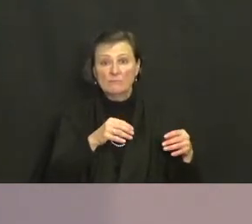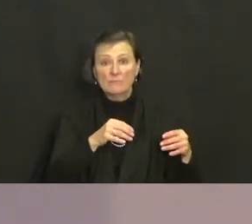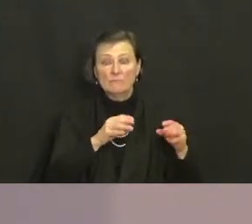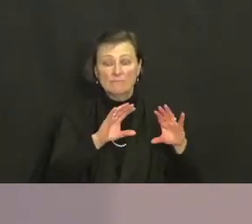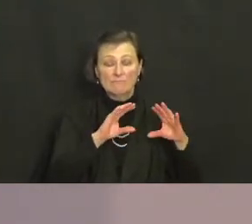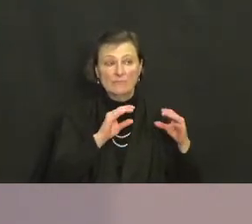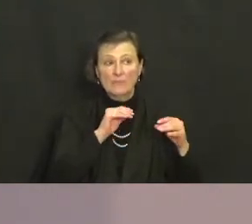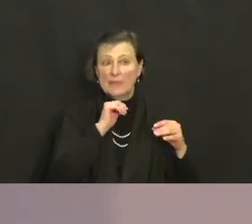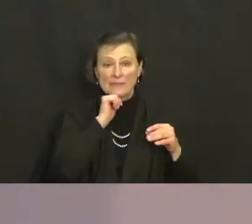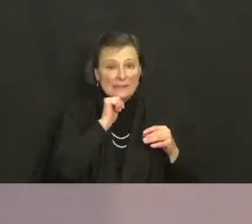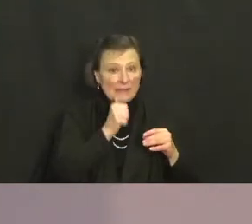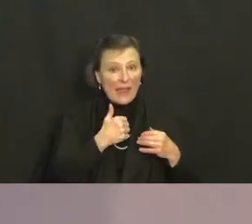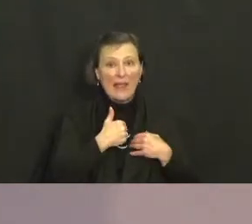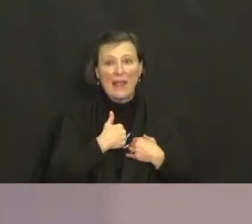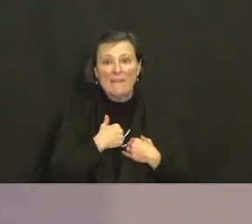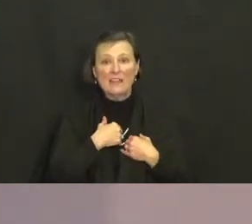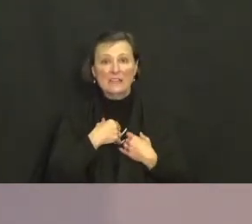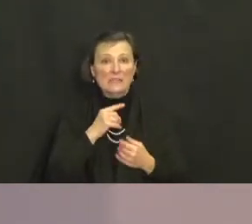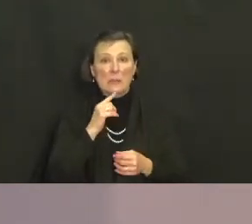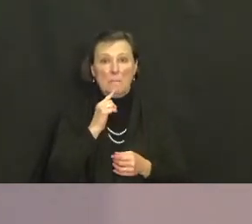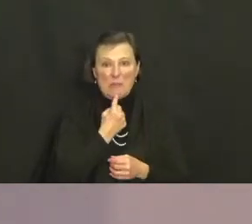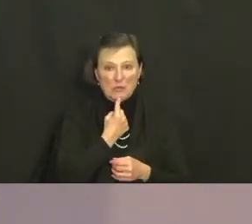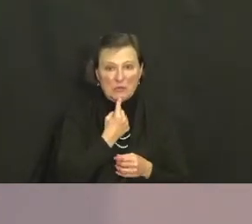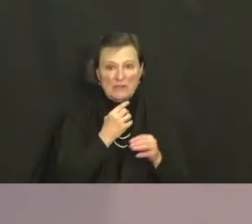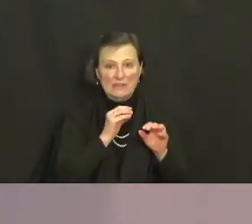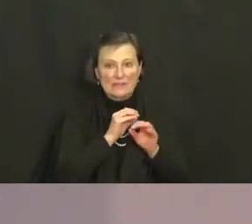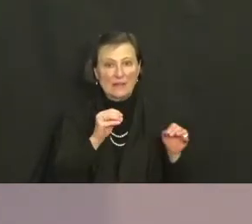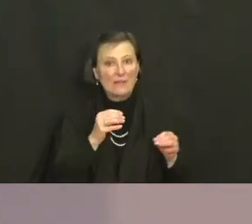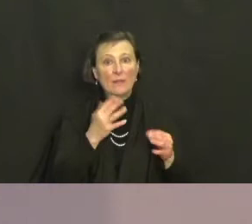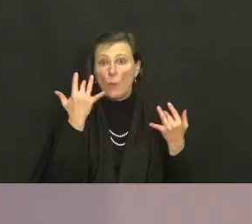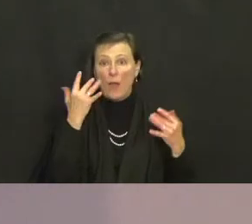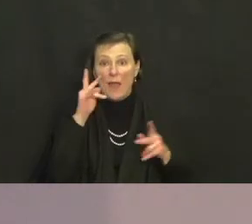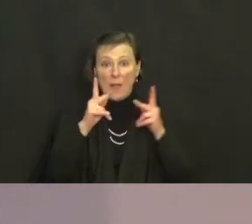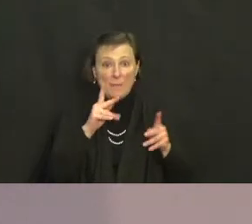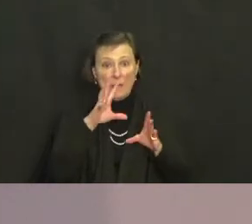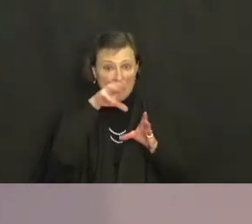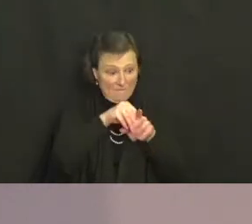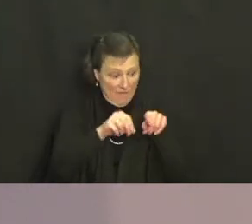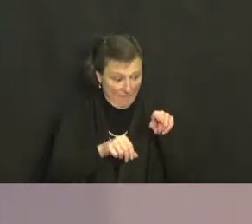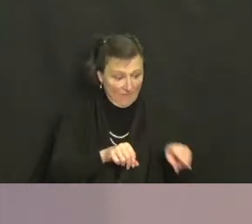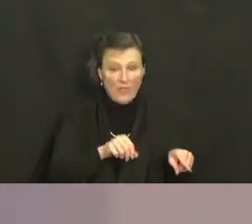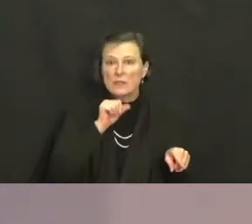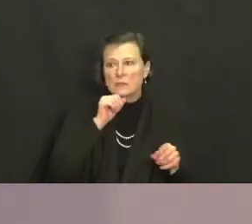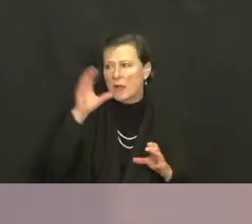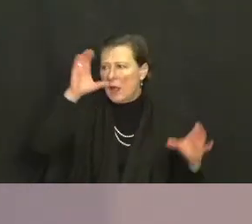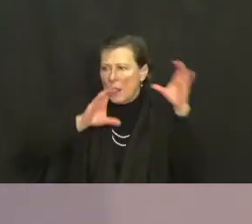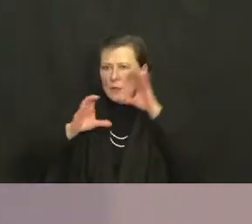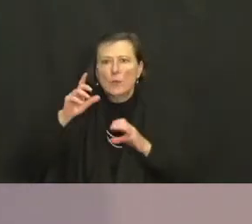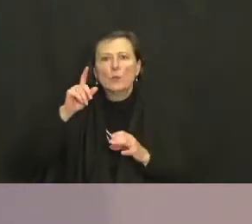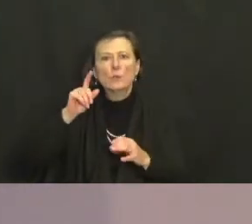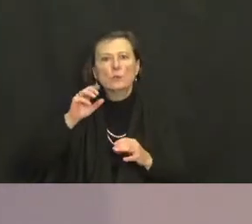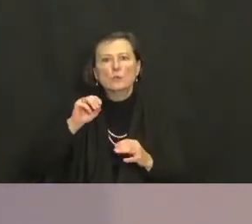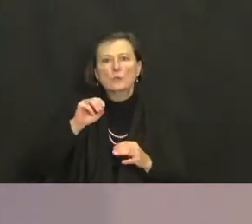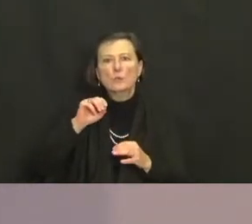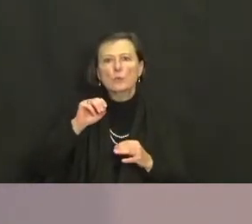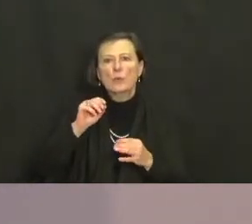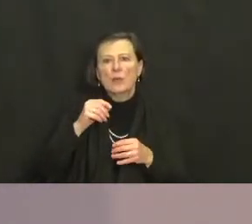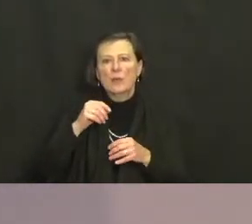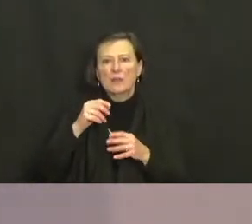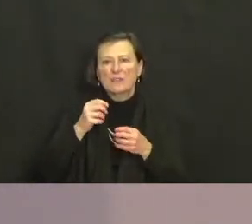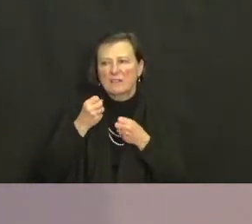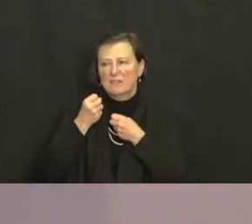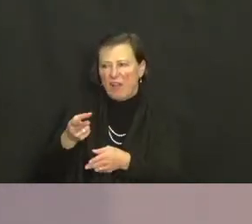because participants in these campaigns didn't seek to dehumanize and humiliate those who